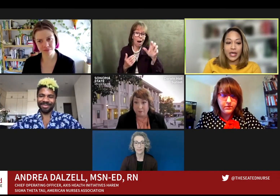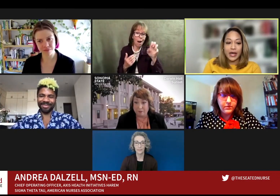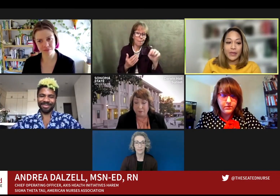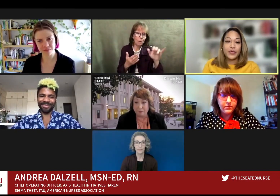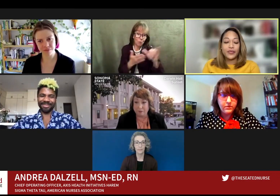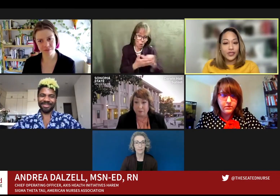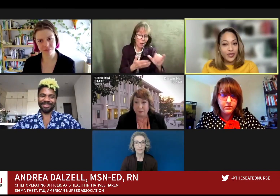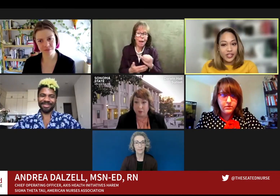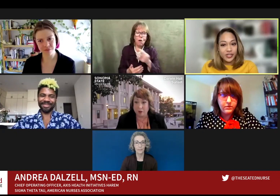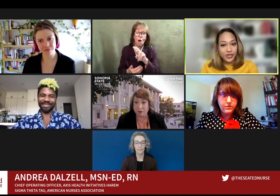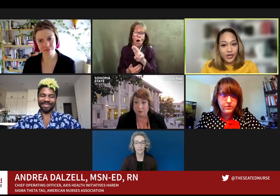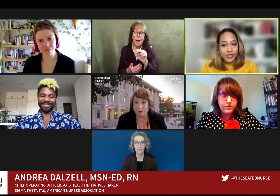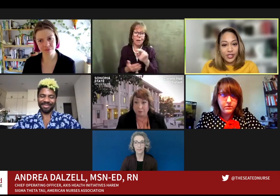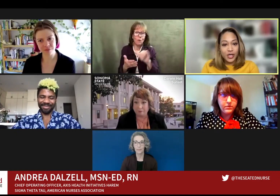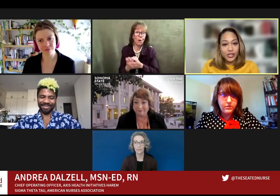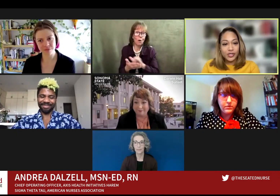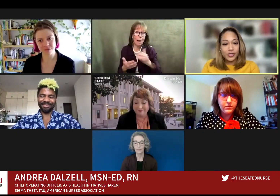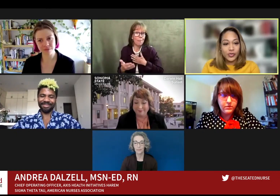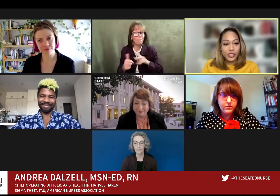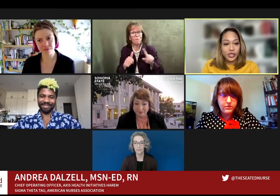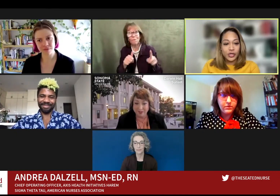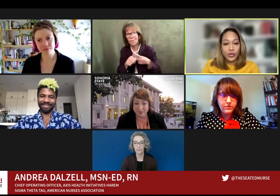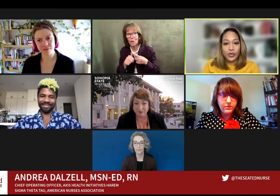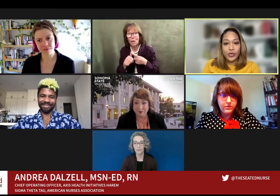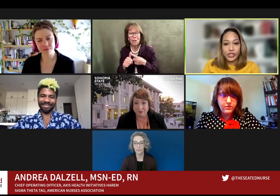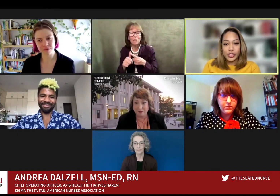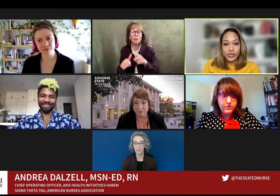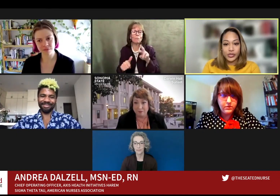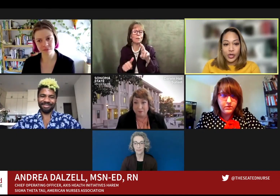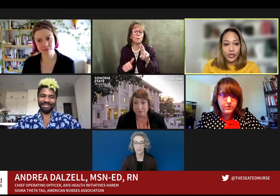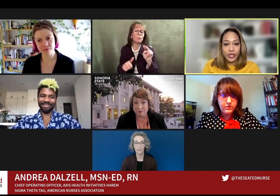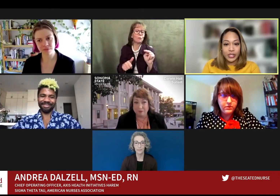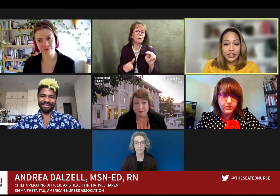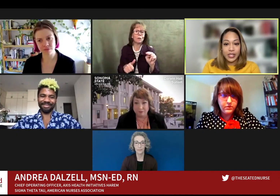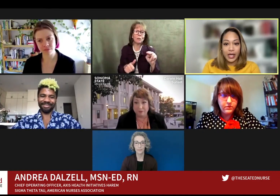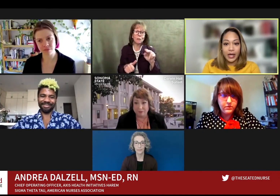I'm the first registered nurse to use a wheelchair to go through nursing school in